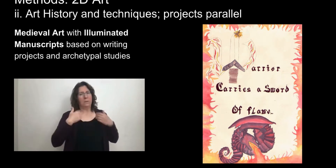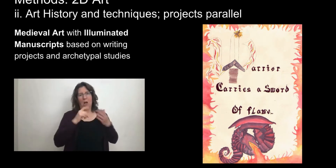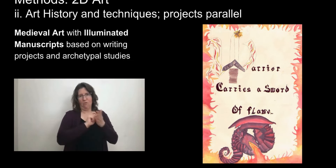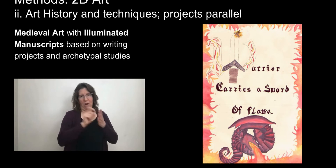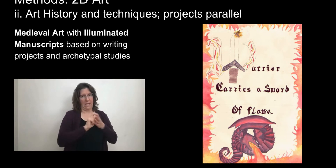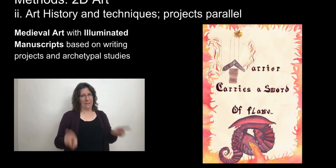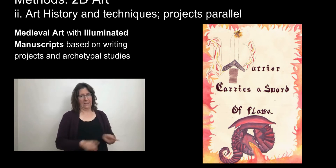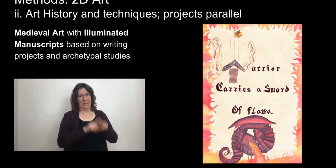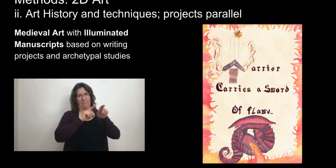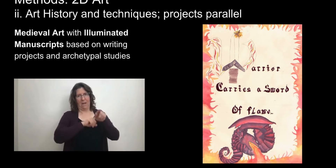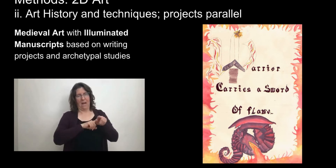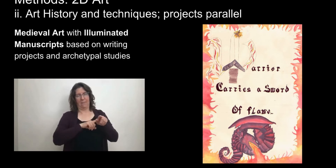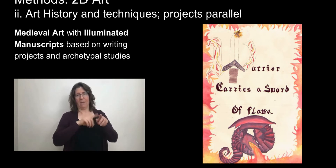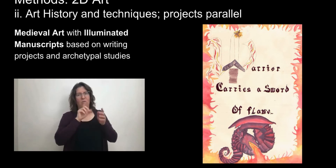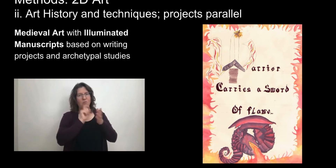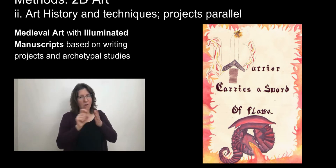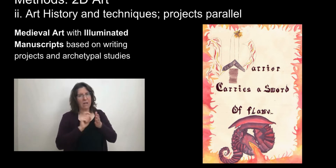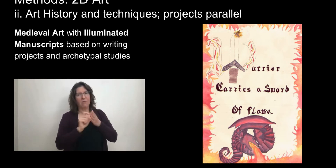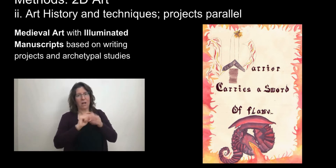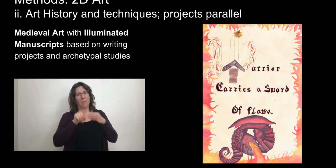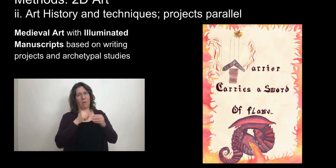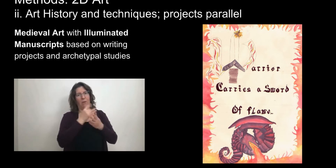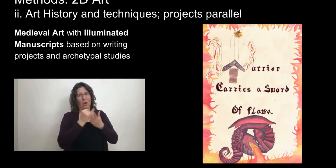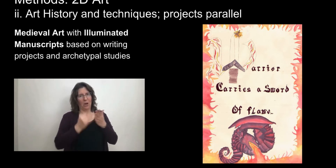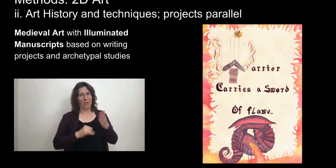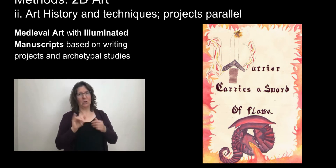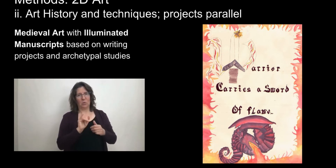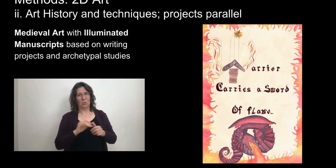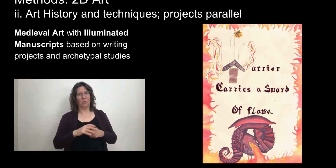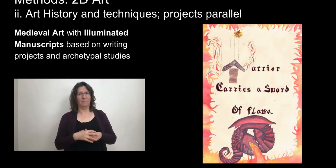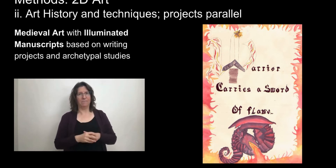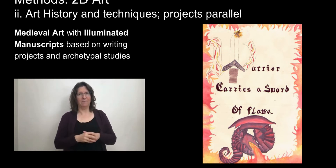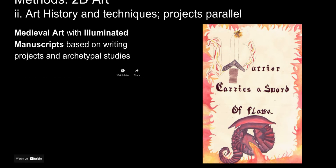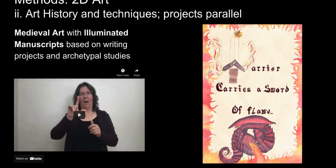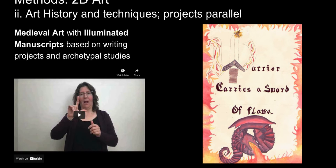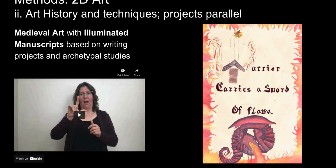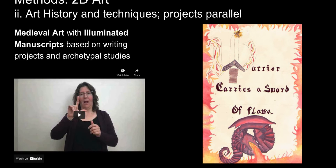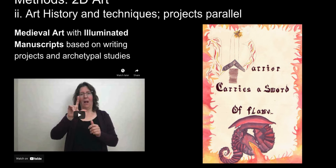No matter what we did, the students had to do a written piece about their art.